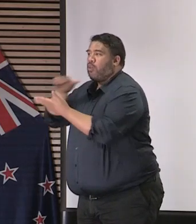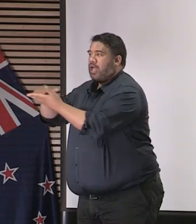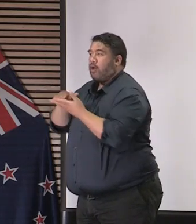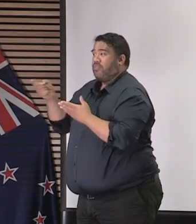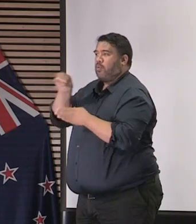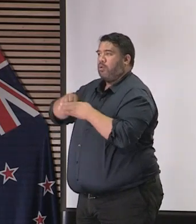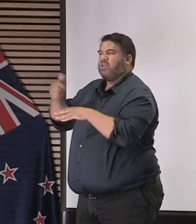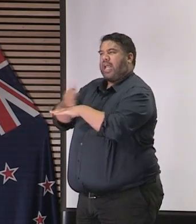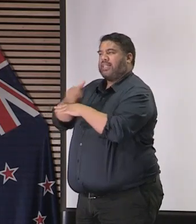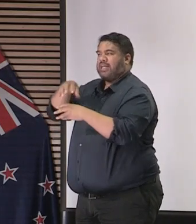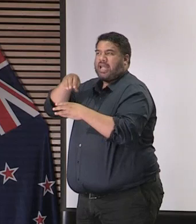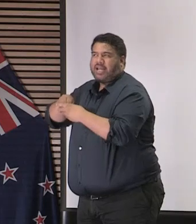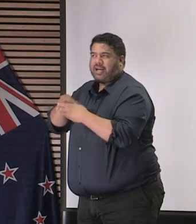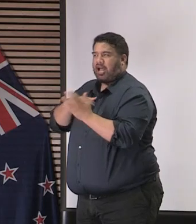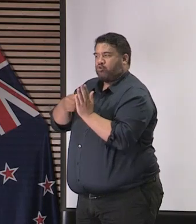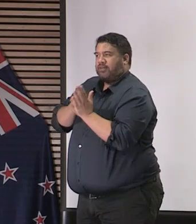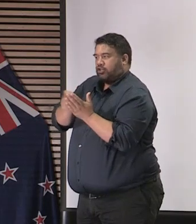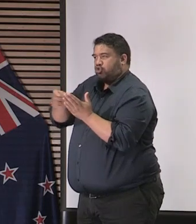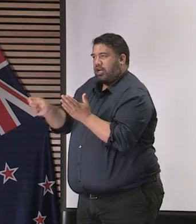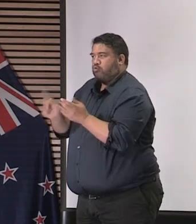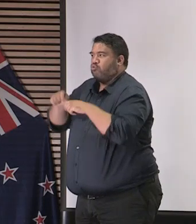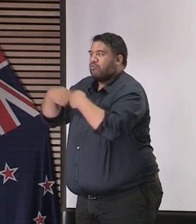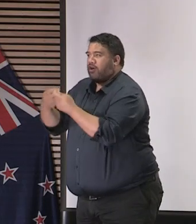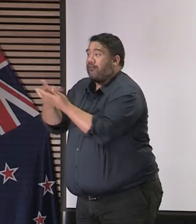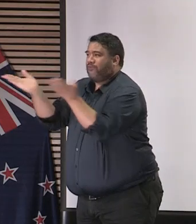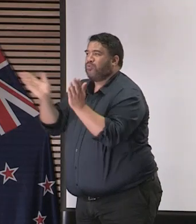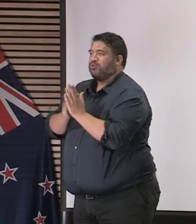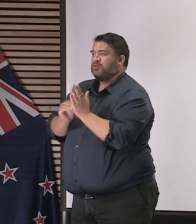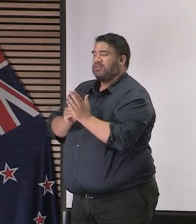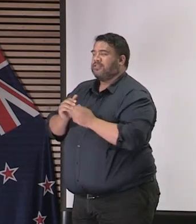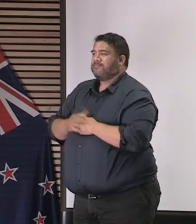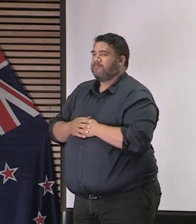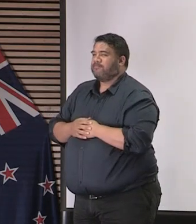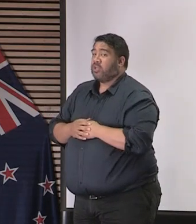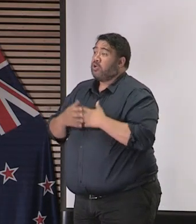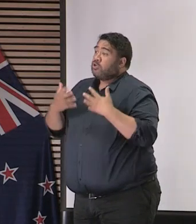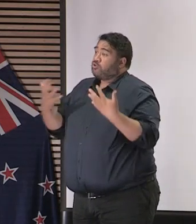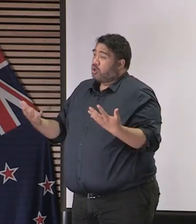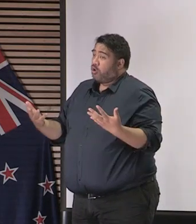presenters and others who will be fronting the broadcasts and